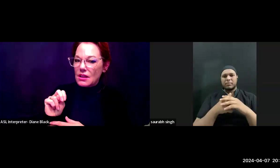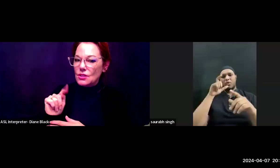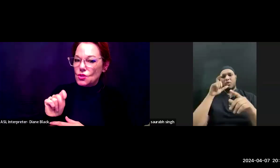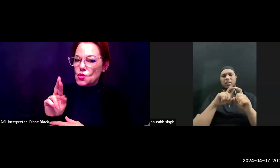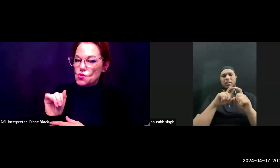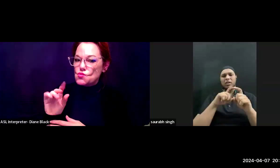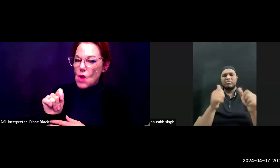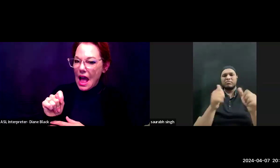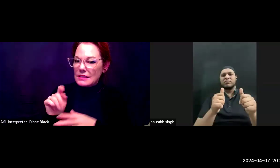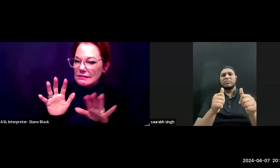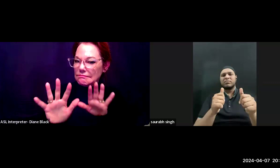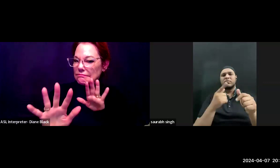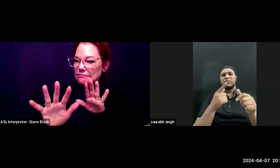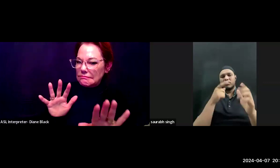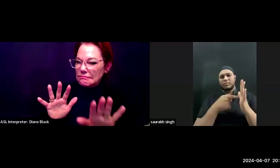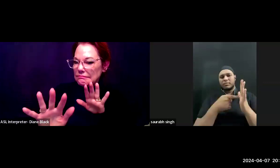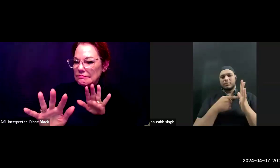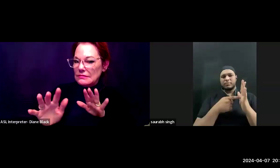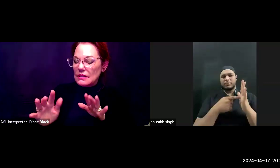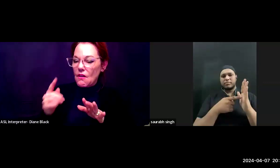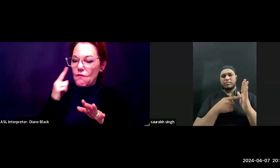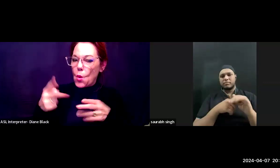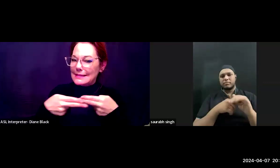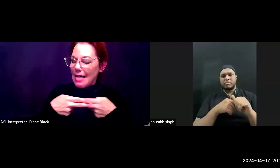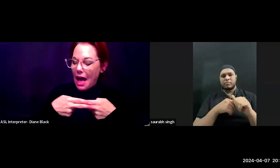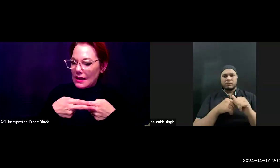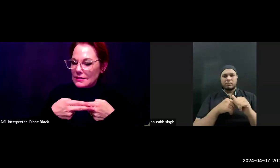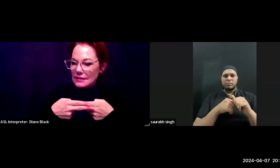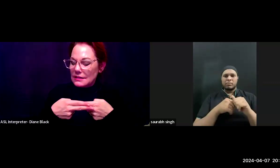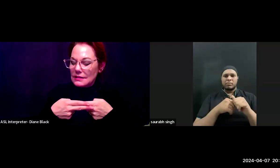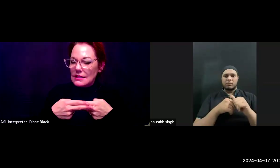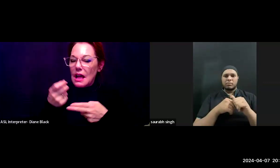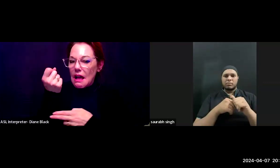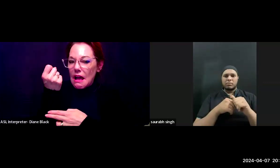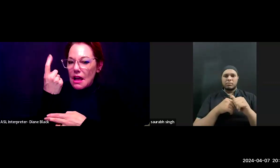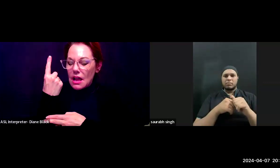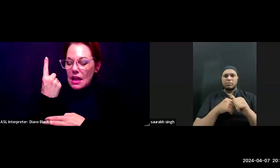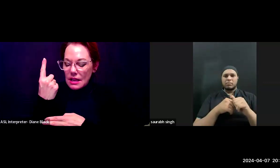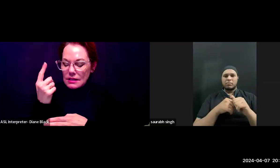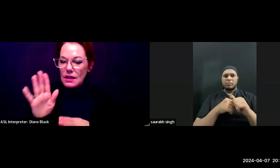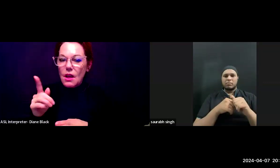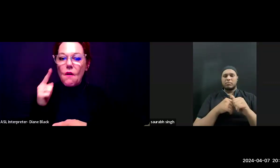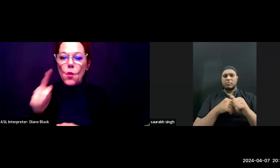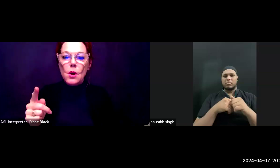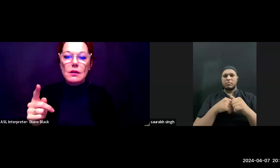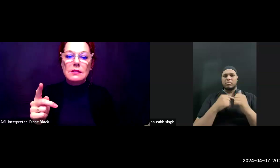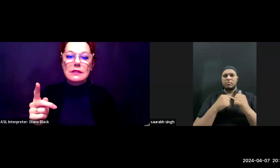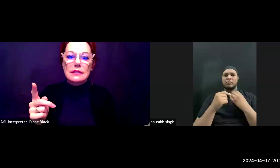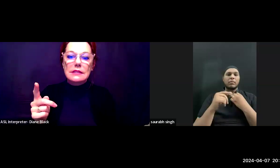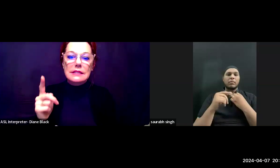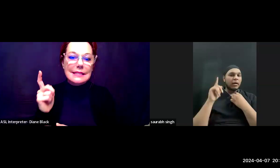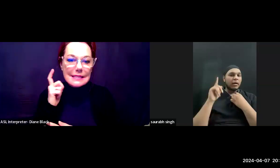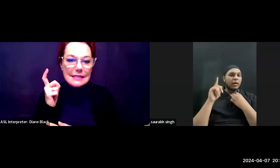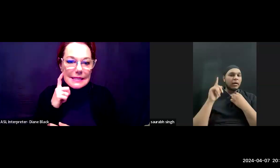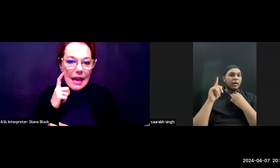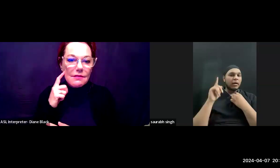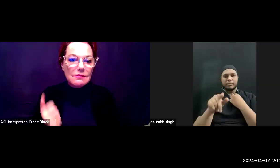the slides okay. um the the the thing is for a de blind person they cannot see what's going on